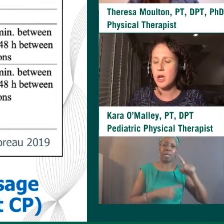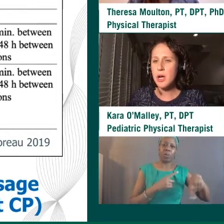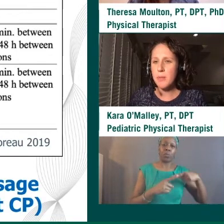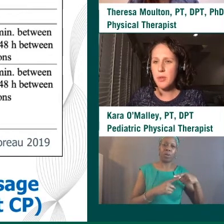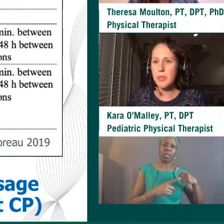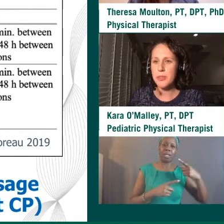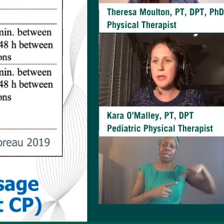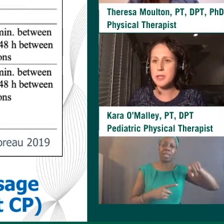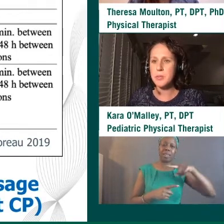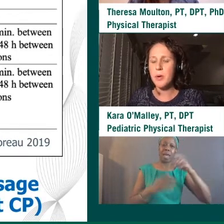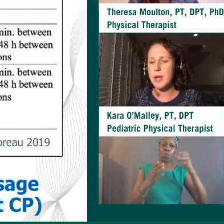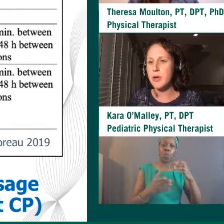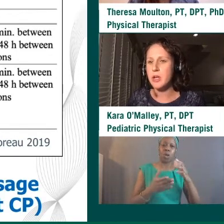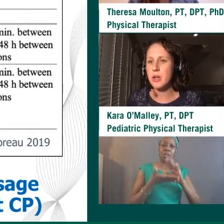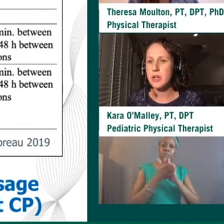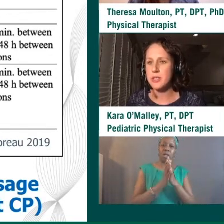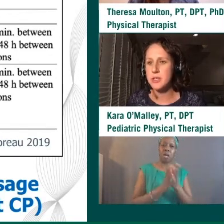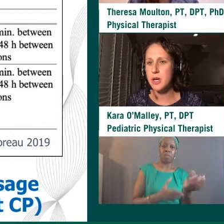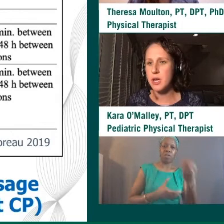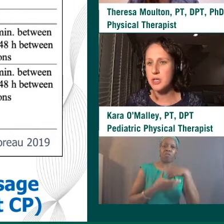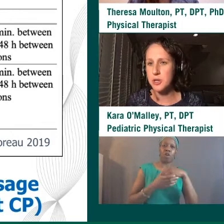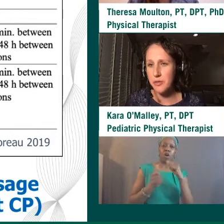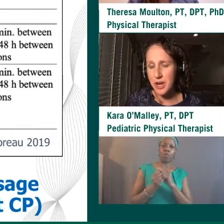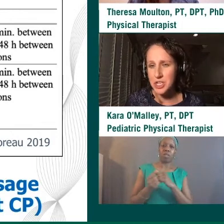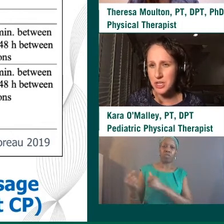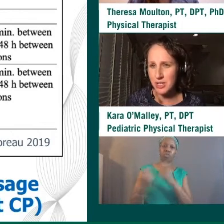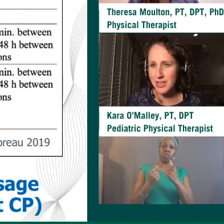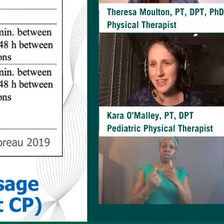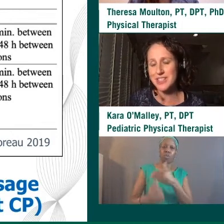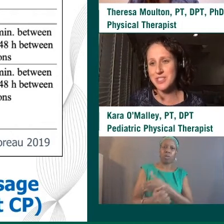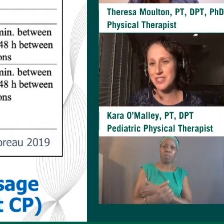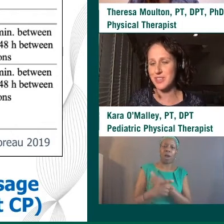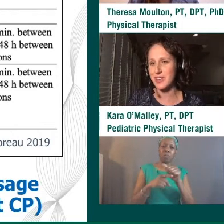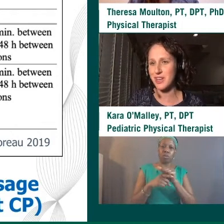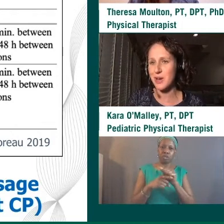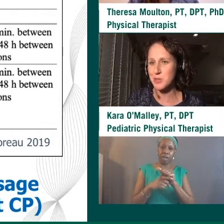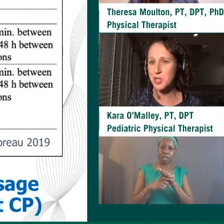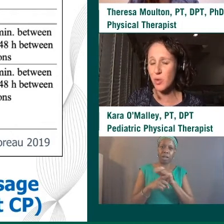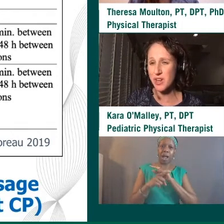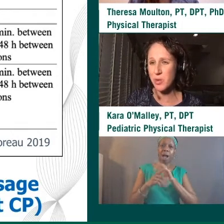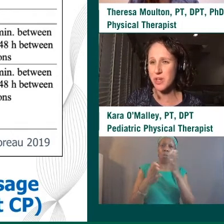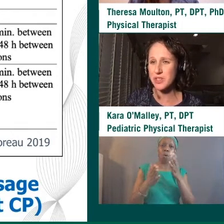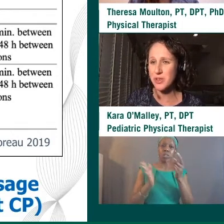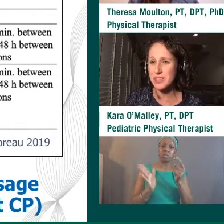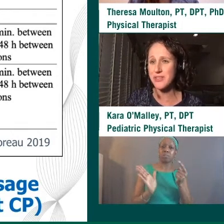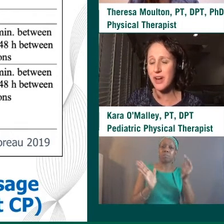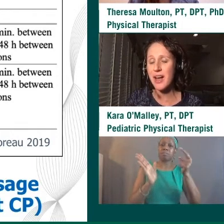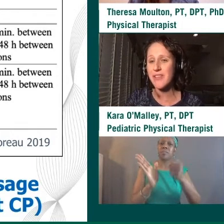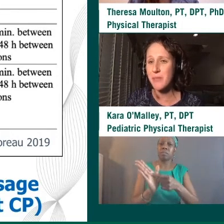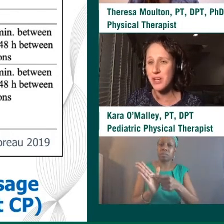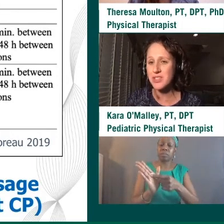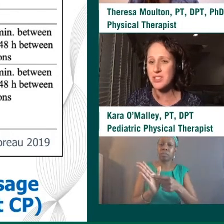A couple things to point out here, is the duration is up to 20 weeks. So that's five months.